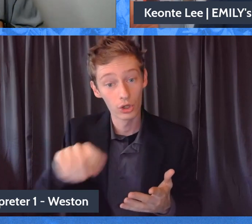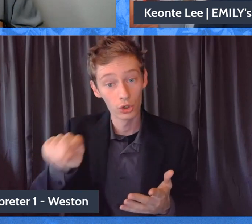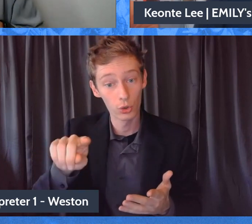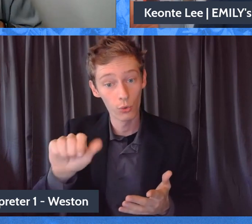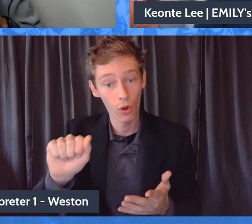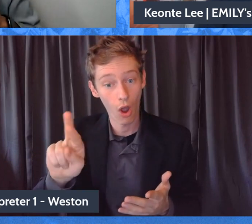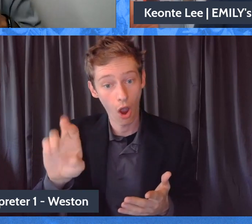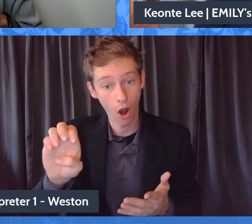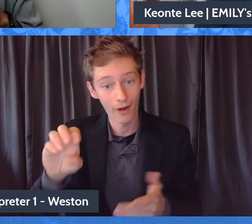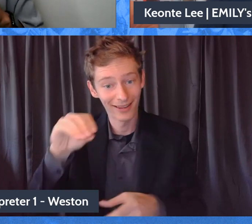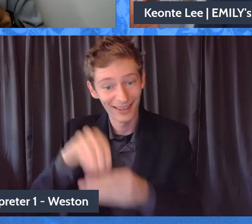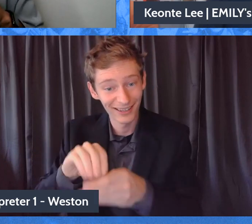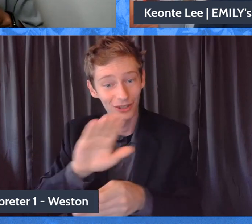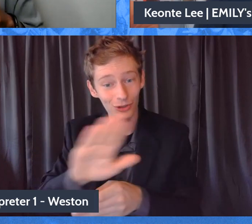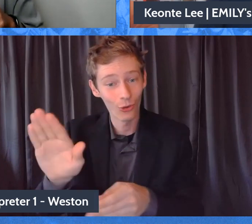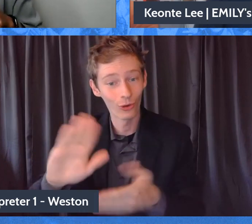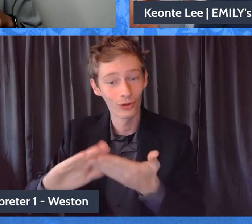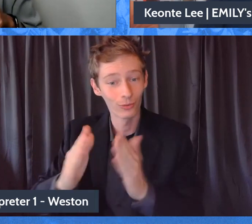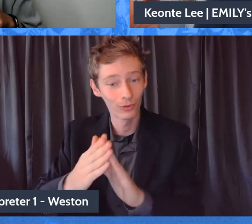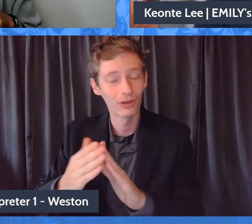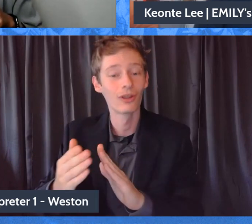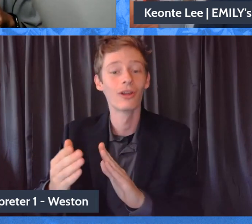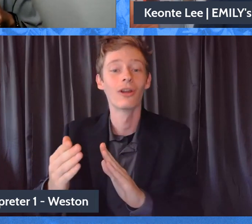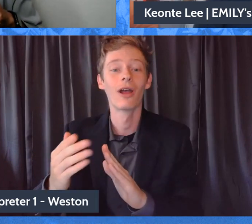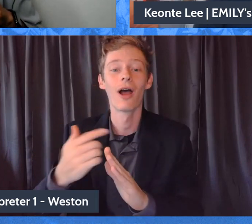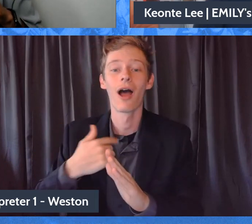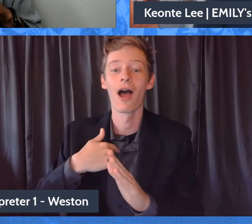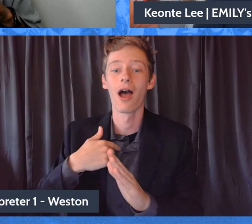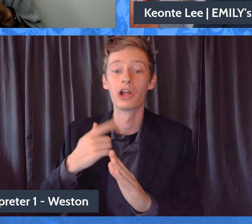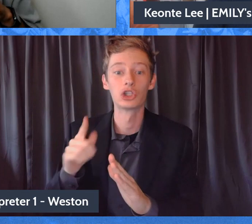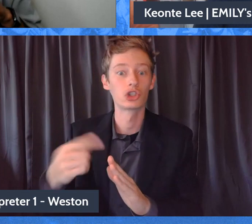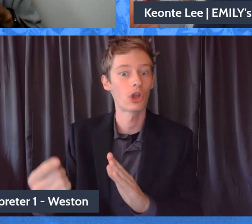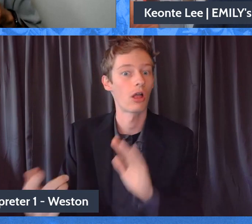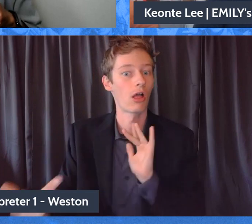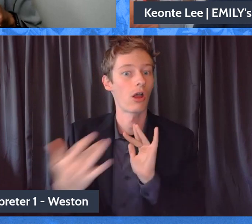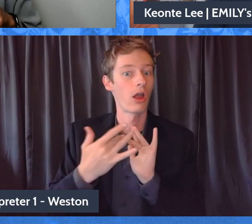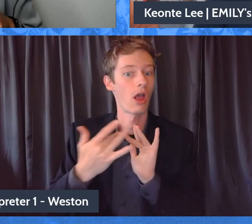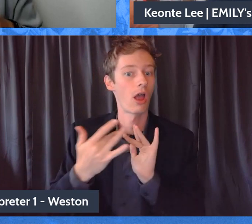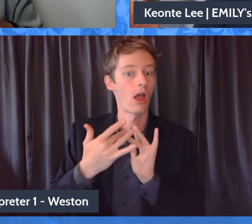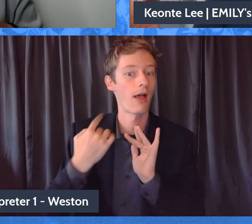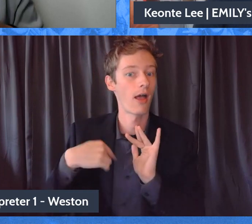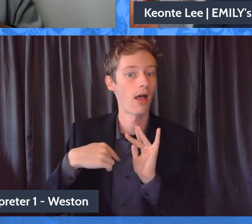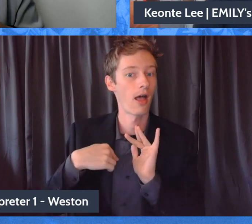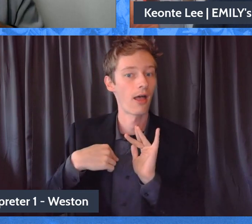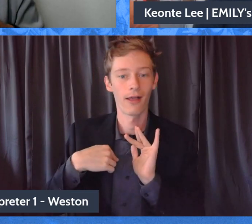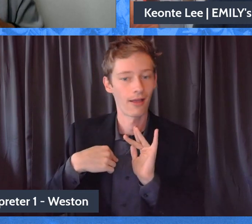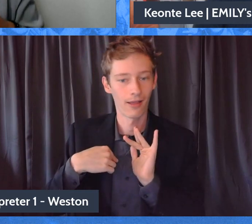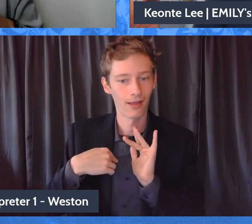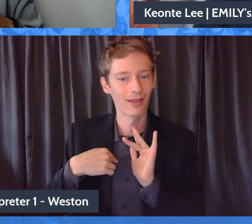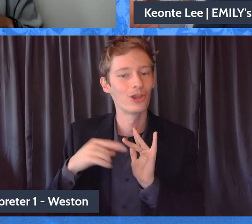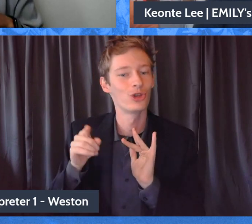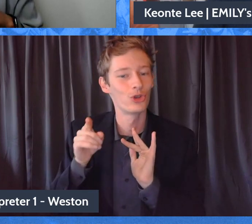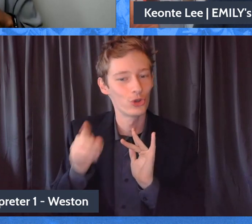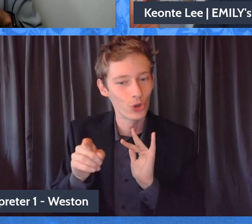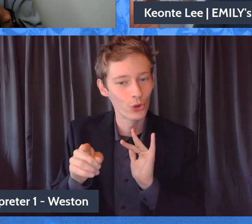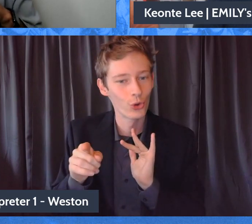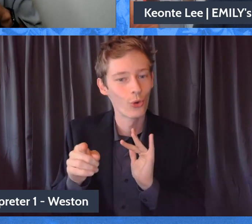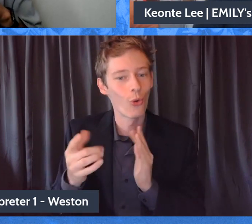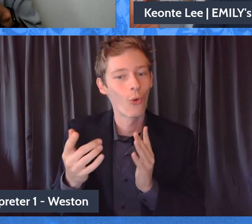We not only want you to reach out to, I don't just want you to reach out to us, I want you to hold us and help us reach out to you